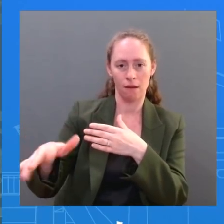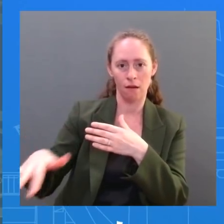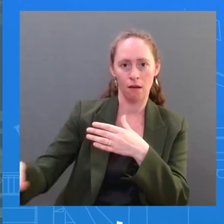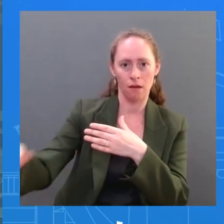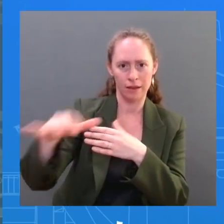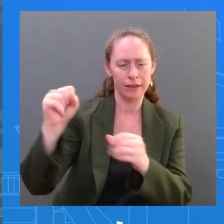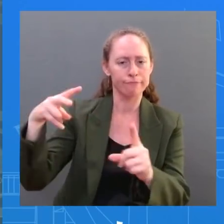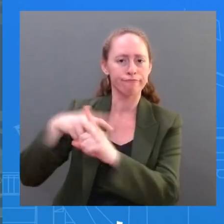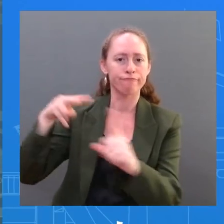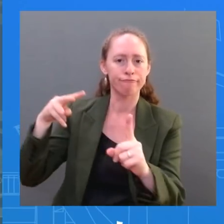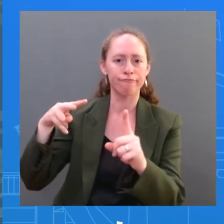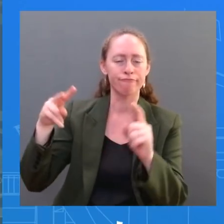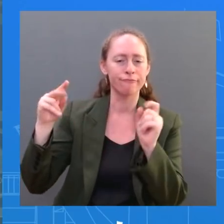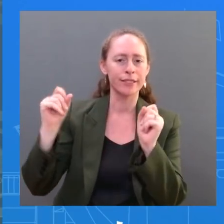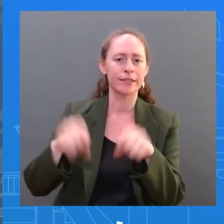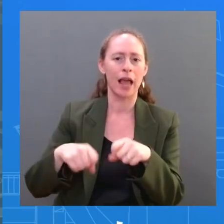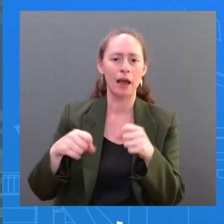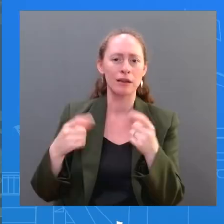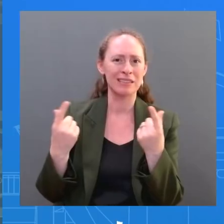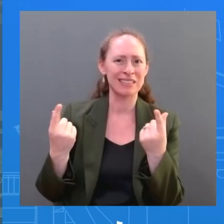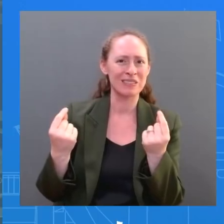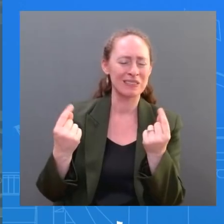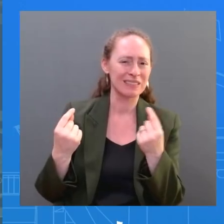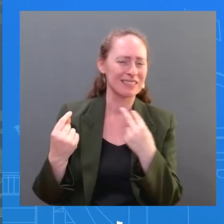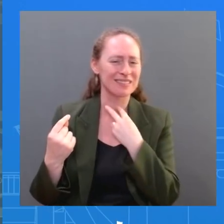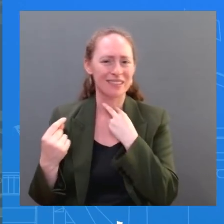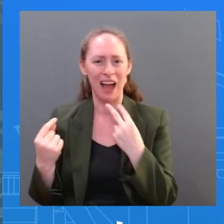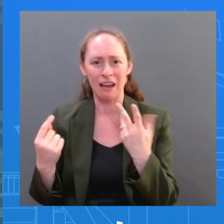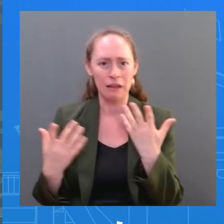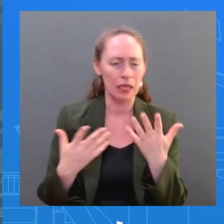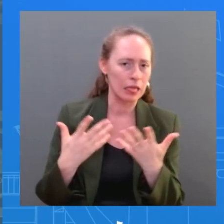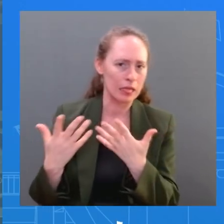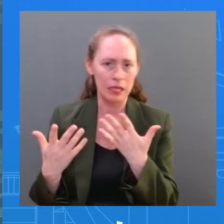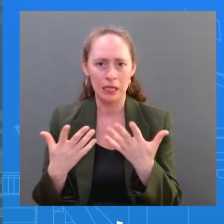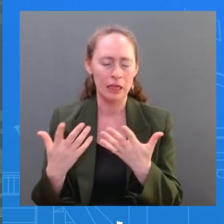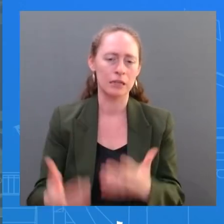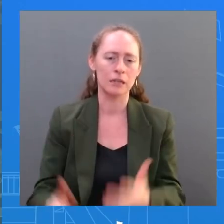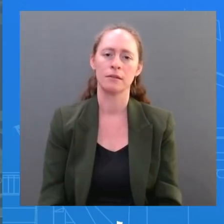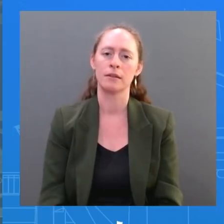when we have those discussions. But again, everything is on the table. He's going to do everything that he can